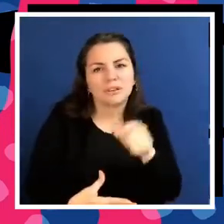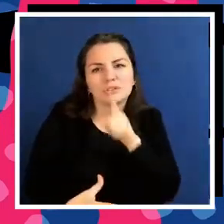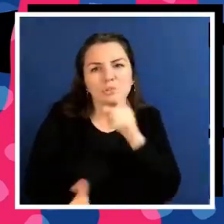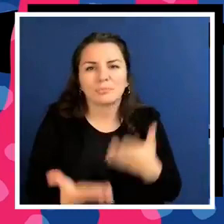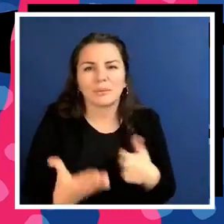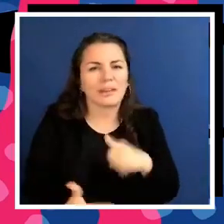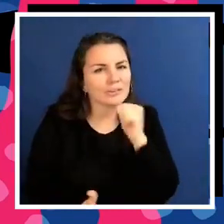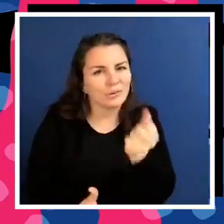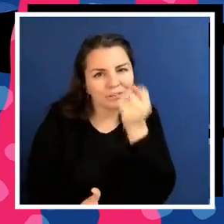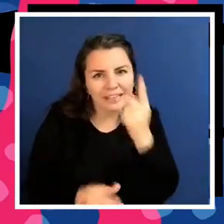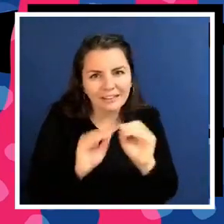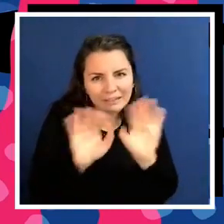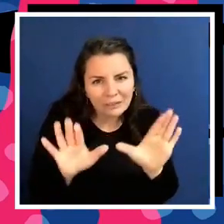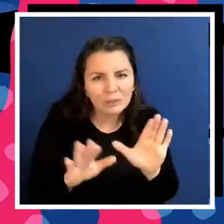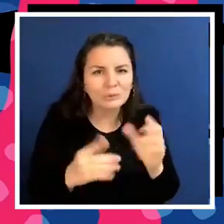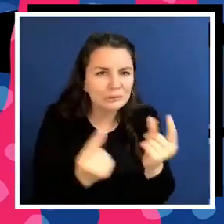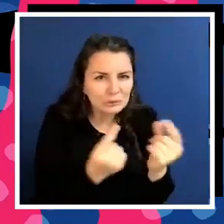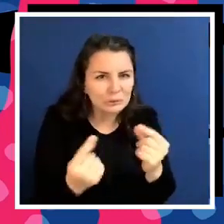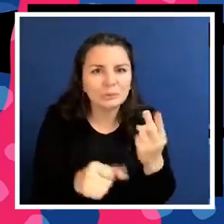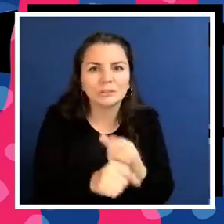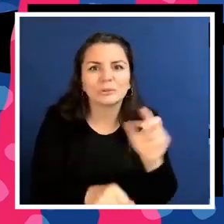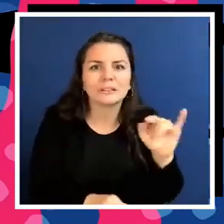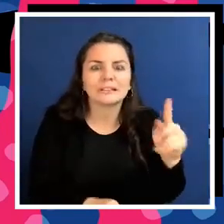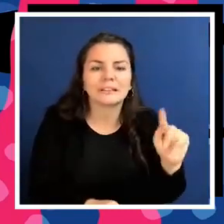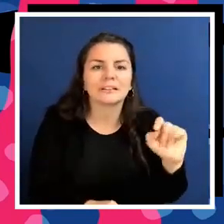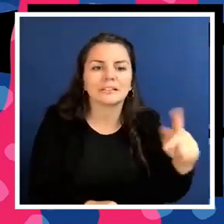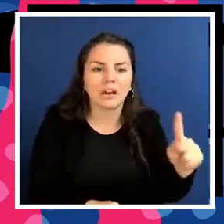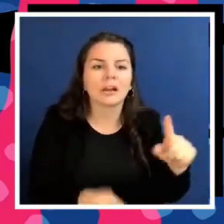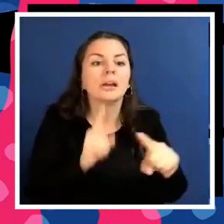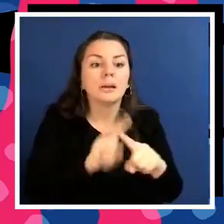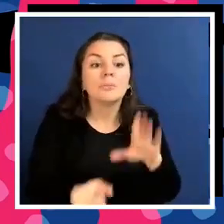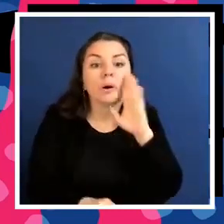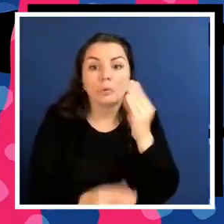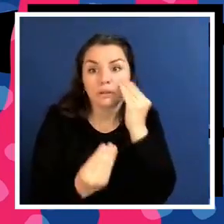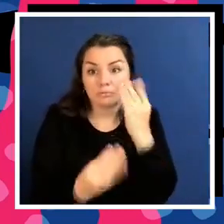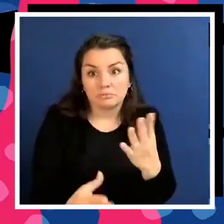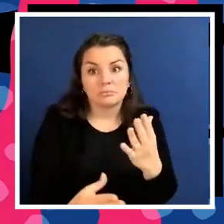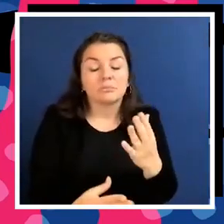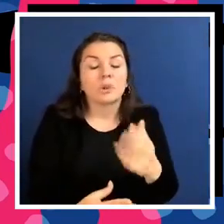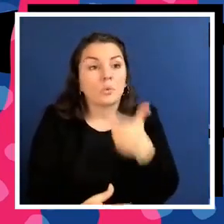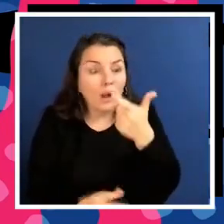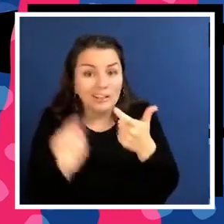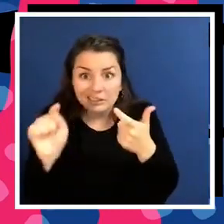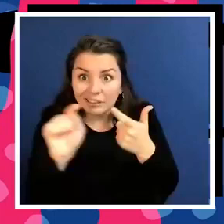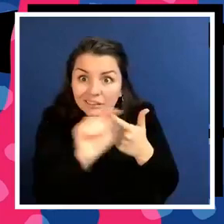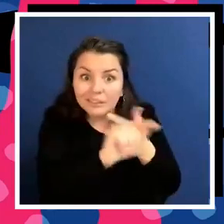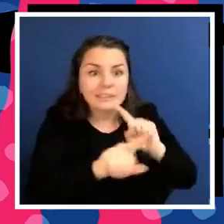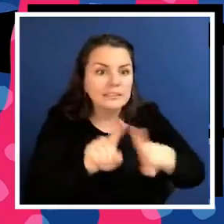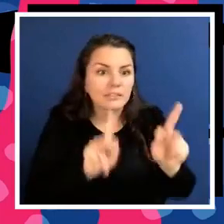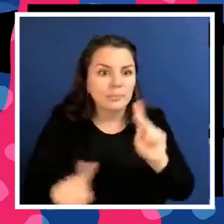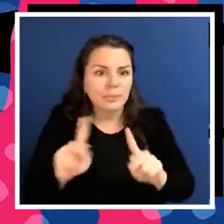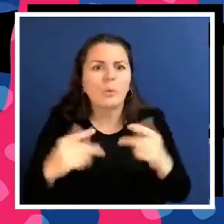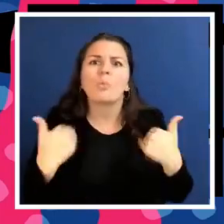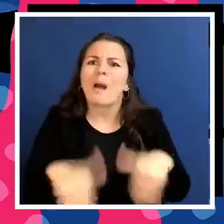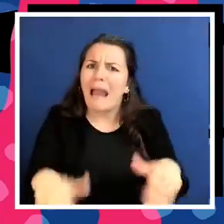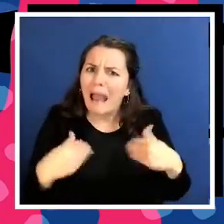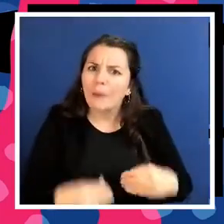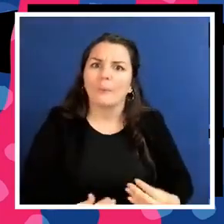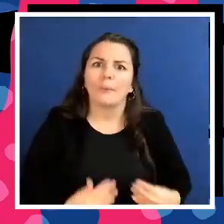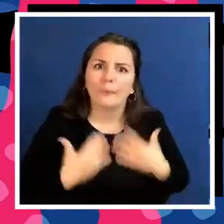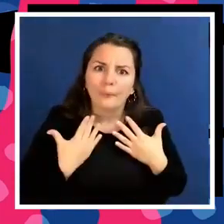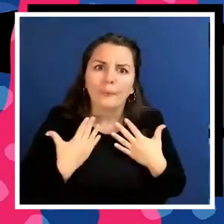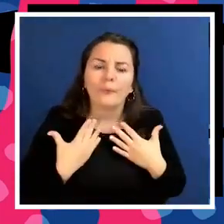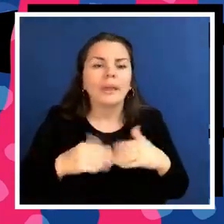I WAS THINKING I COULD MAKE